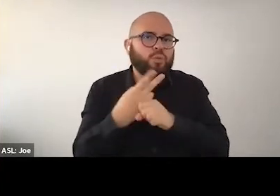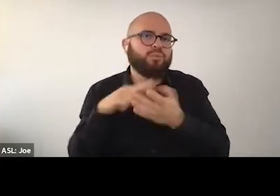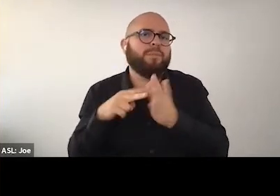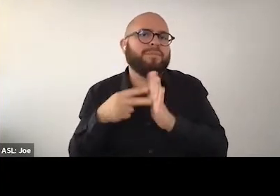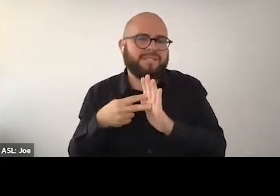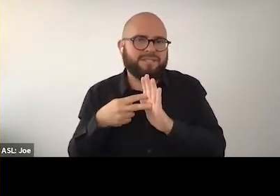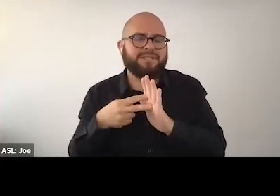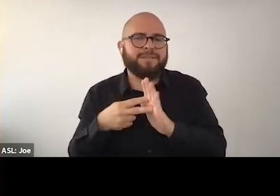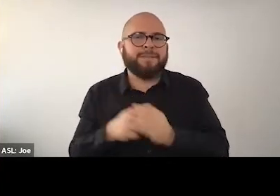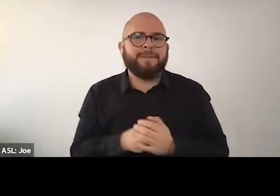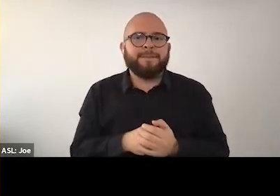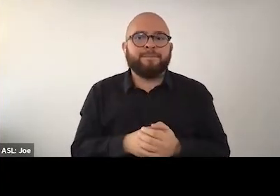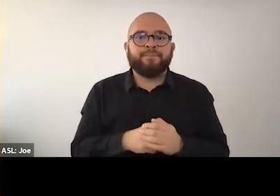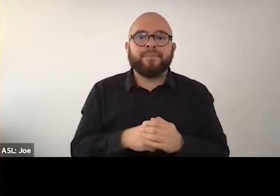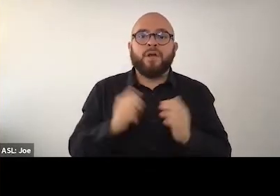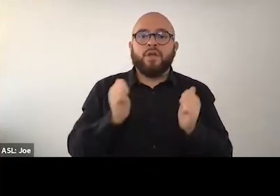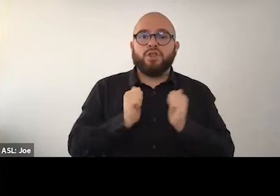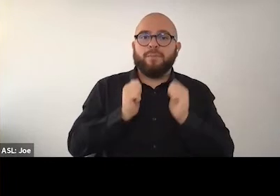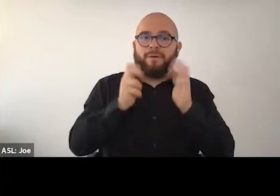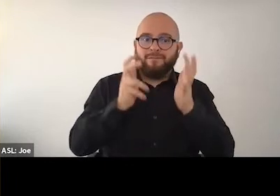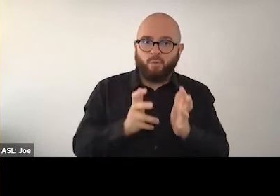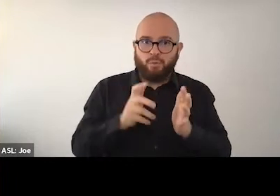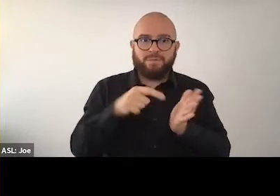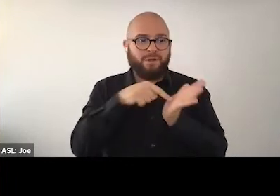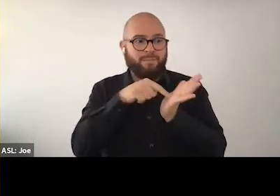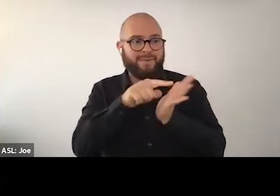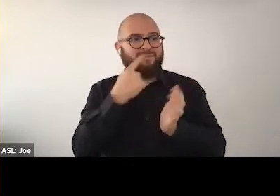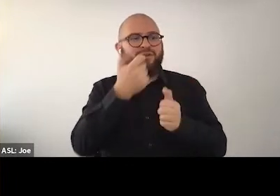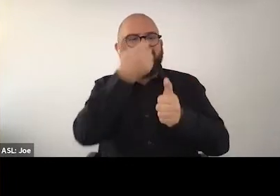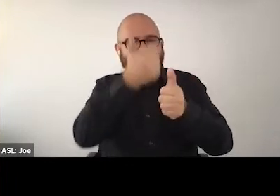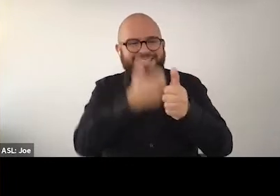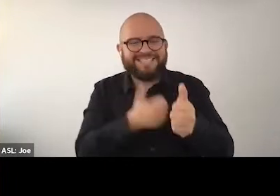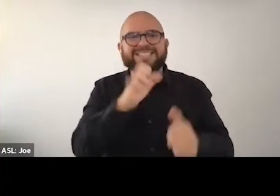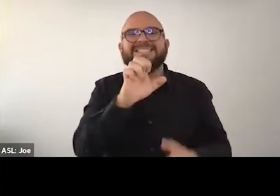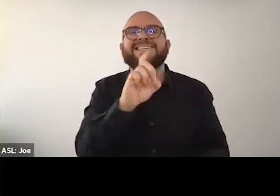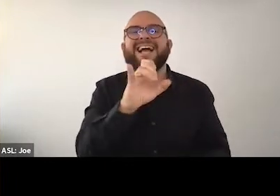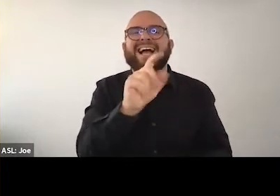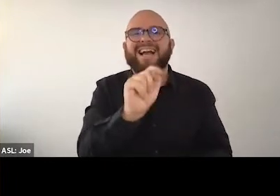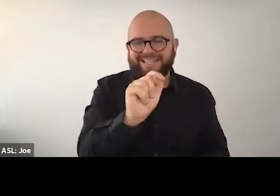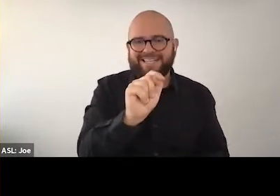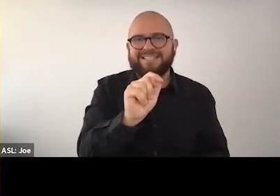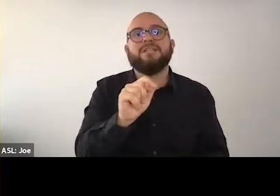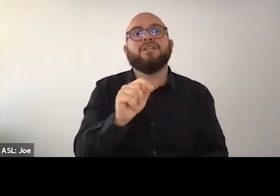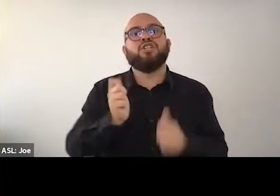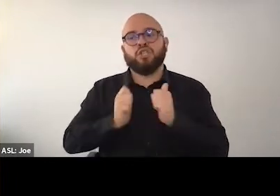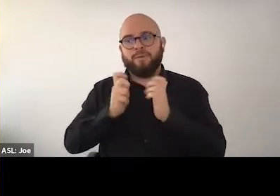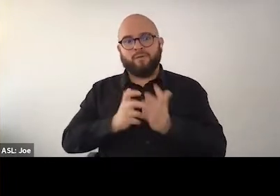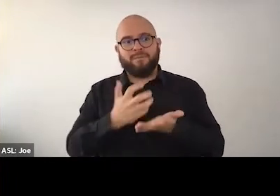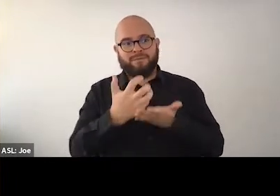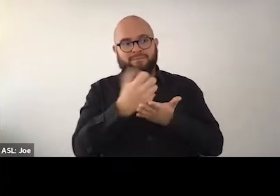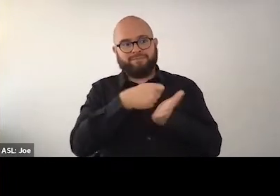The performers are paid for creating each edit. So they would get a session fee for shooting each one of them.